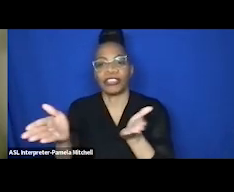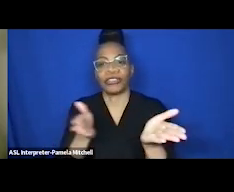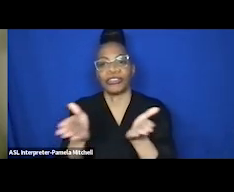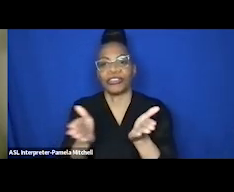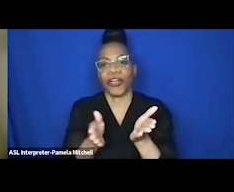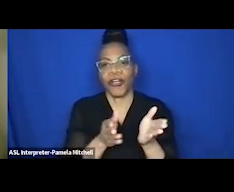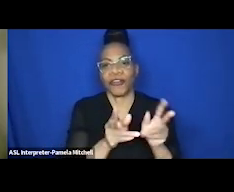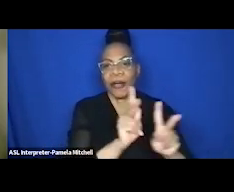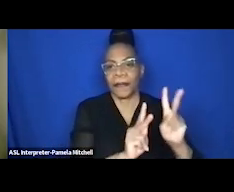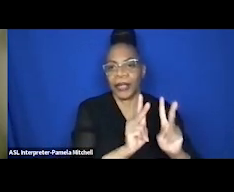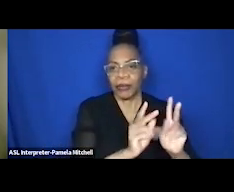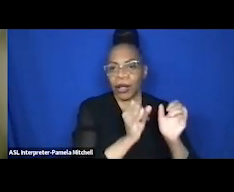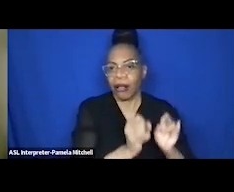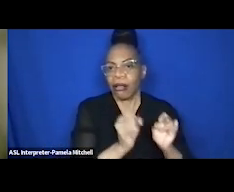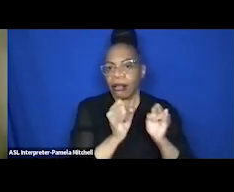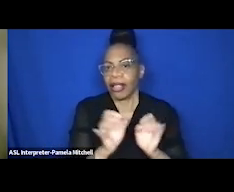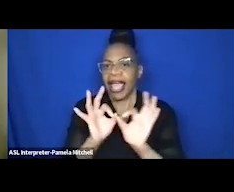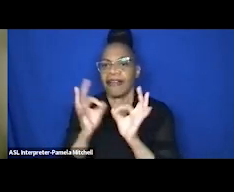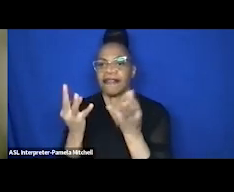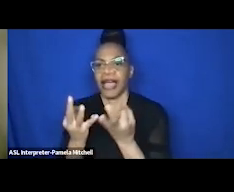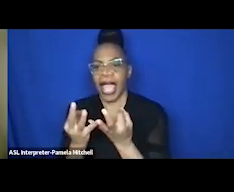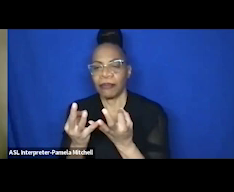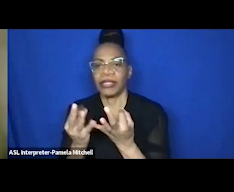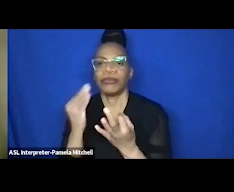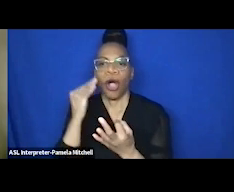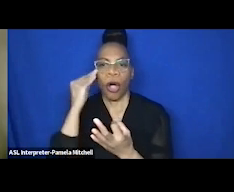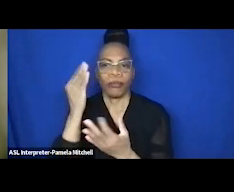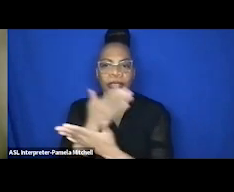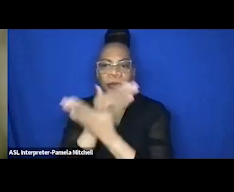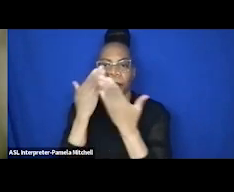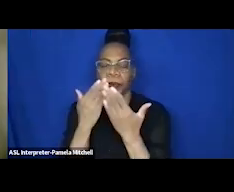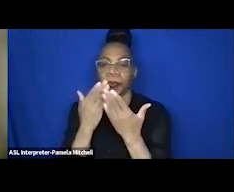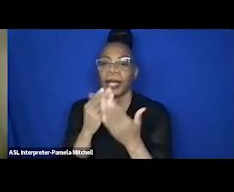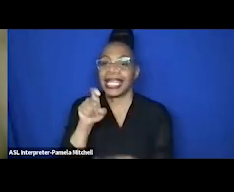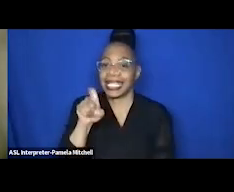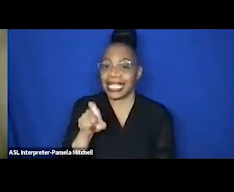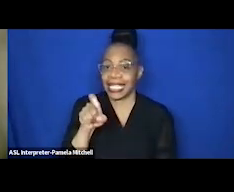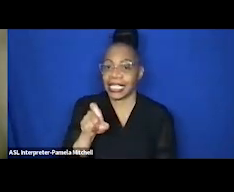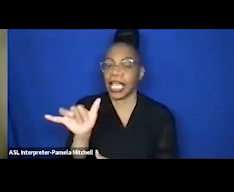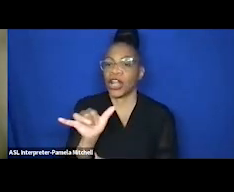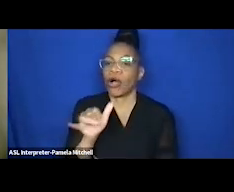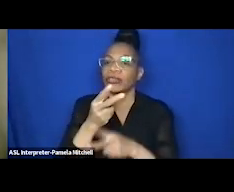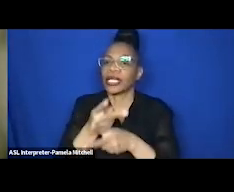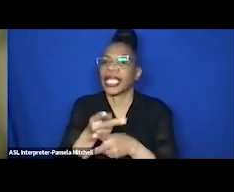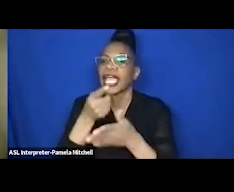with severe service needs. And it was up to each continuum of care to determine what should be included in this plan